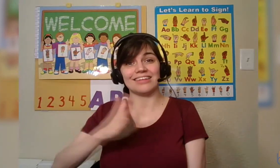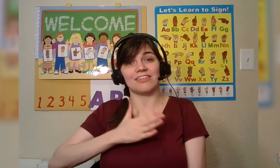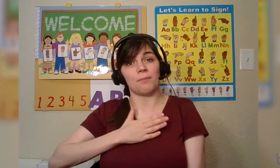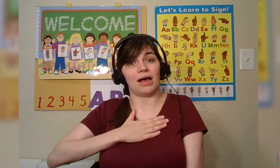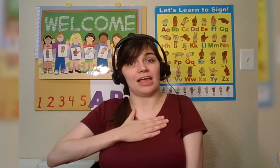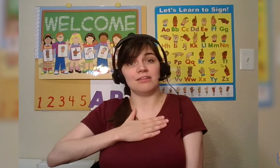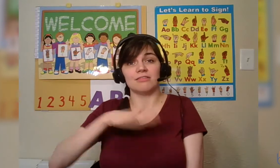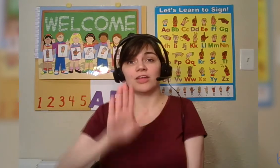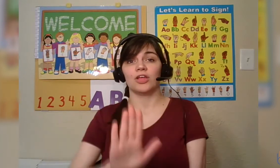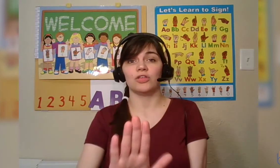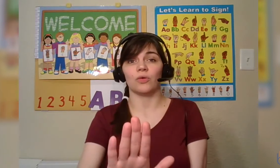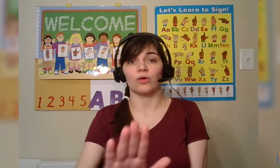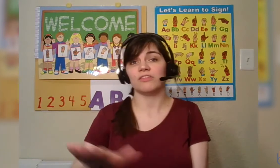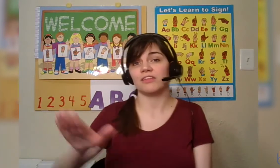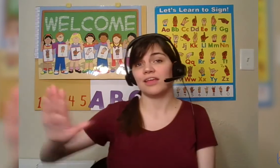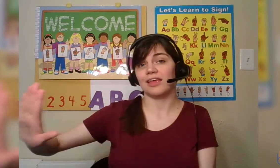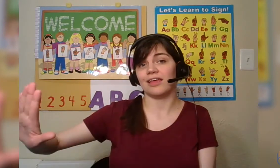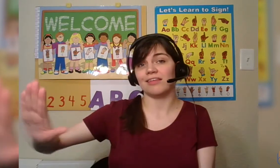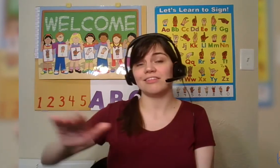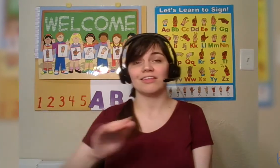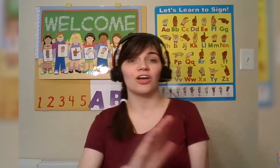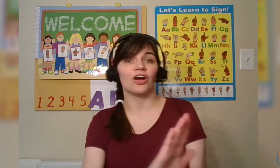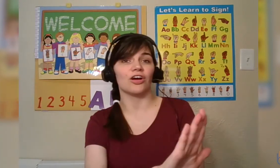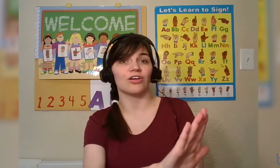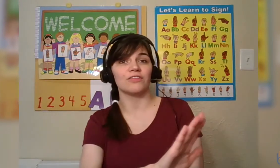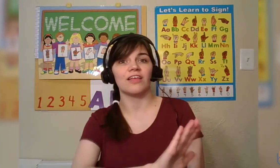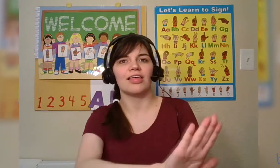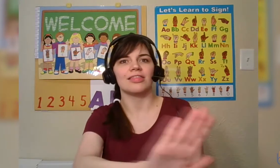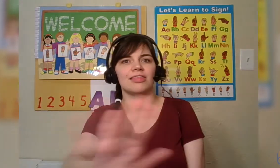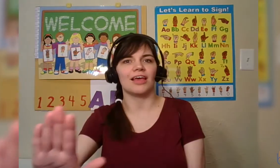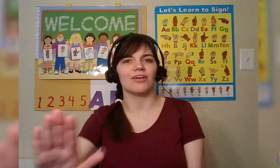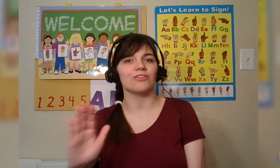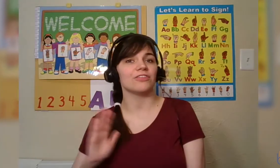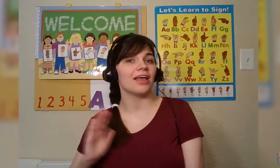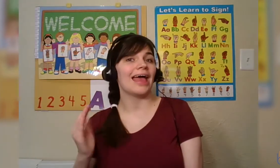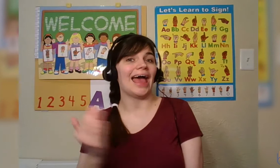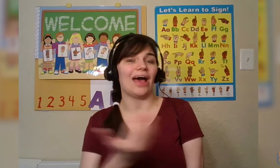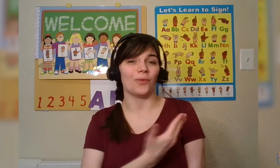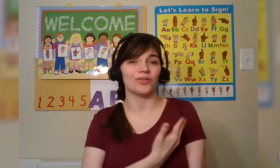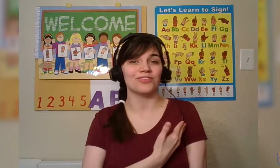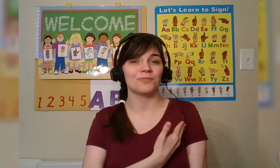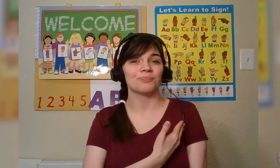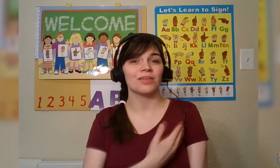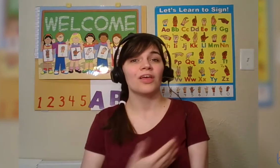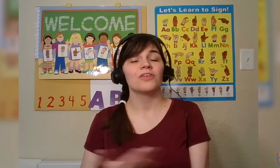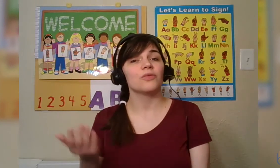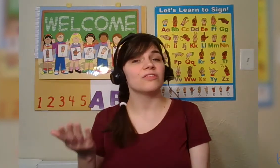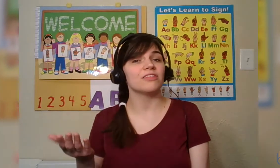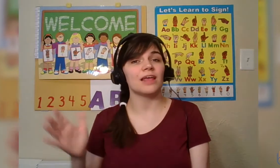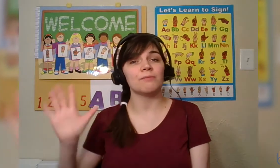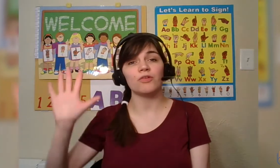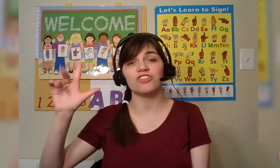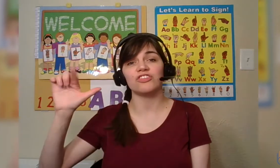it's mine, yours, his/hers, theirs, ours. So it's the same motion,